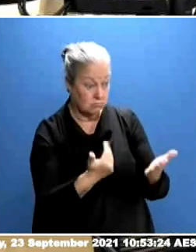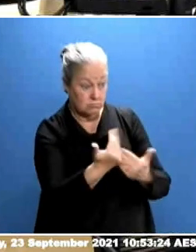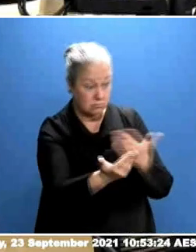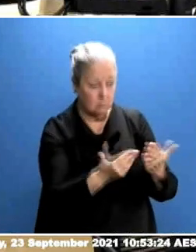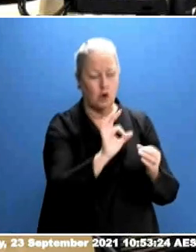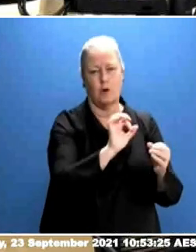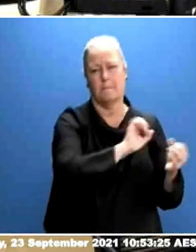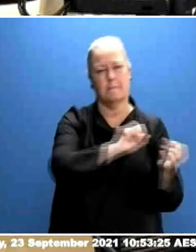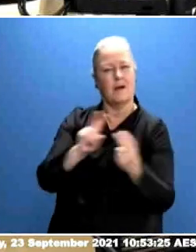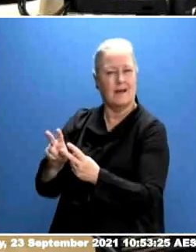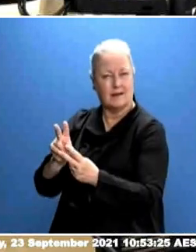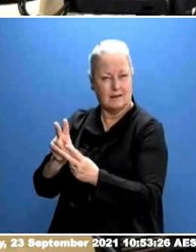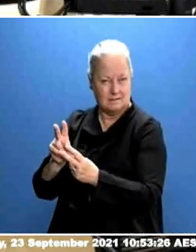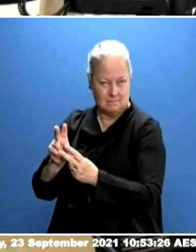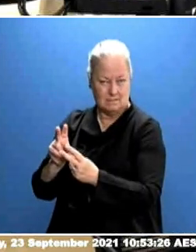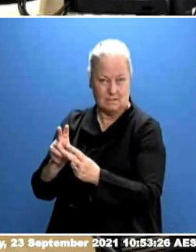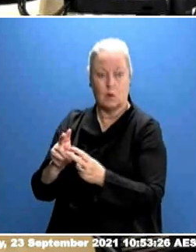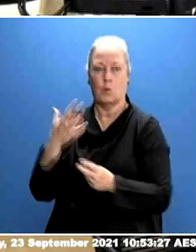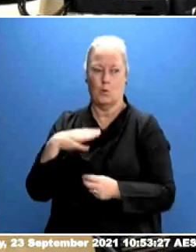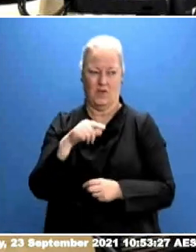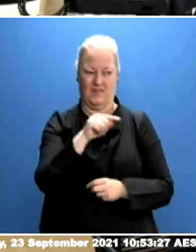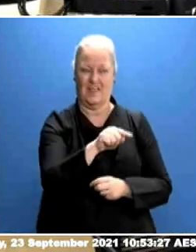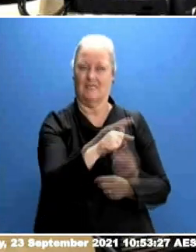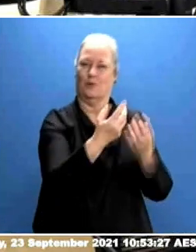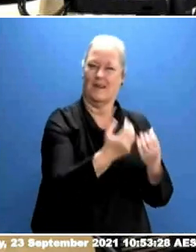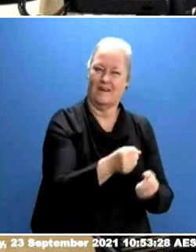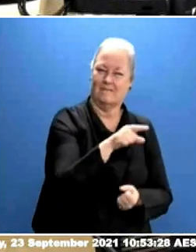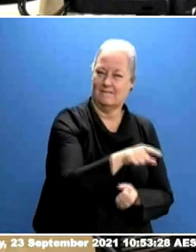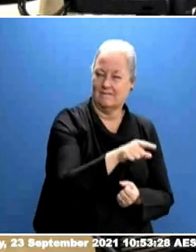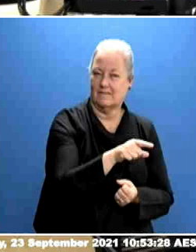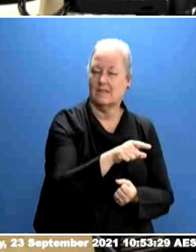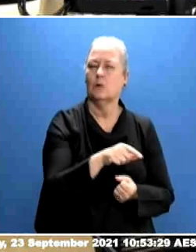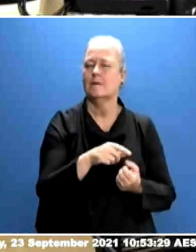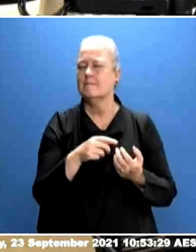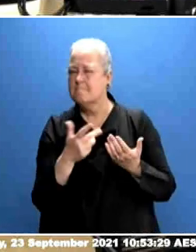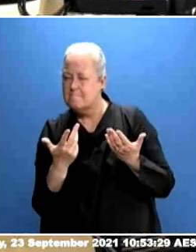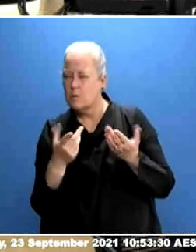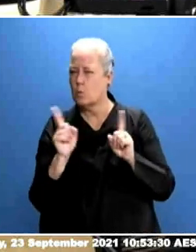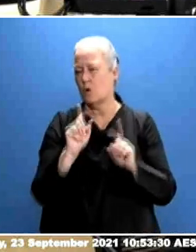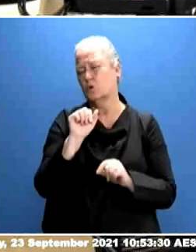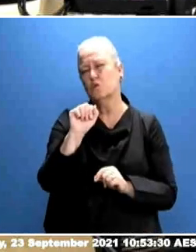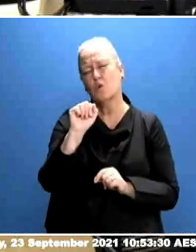What is the situation, and do you have any views about what might be done,